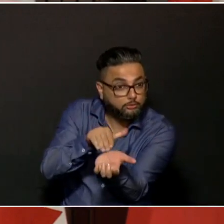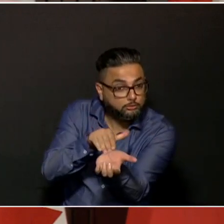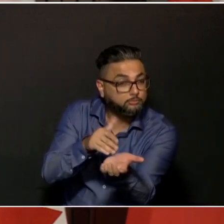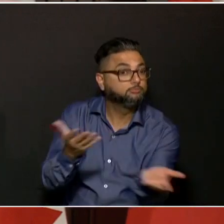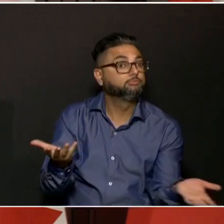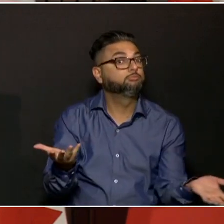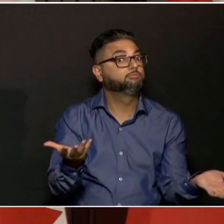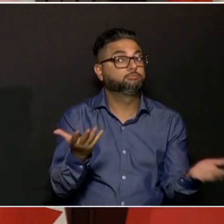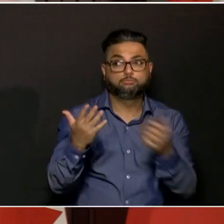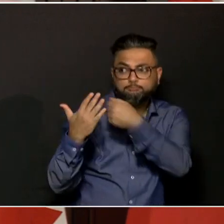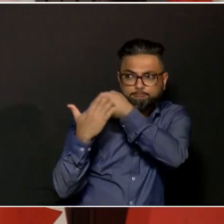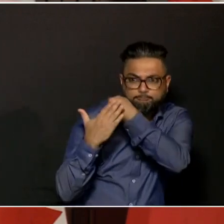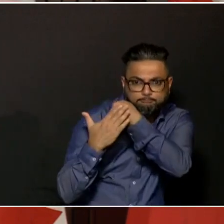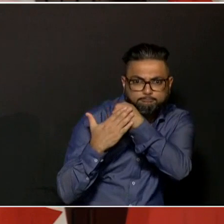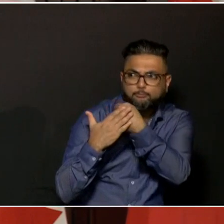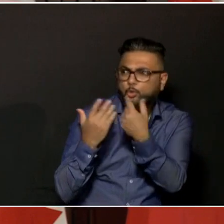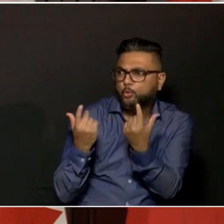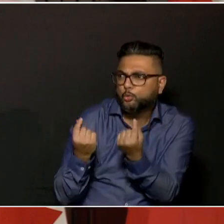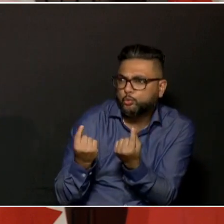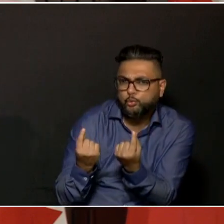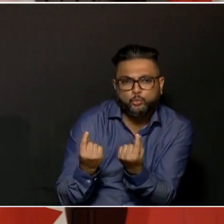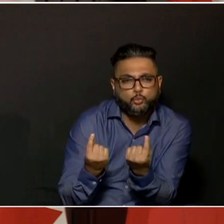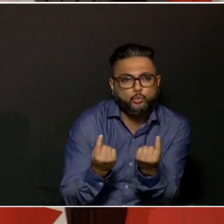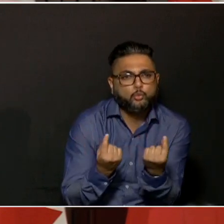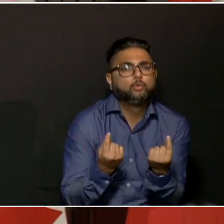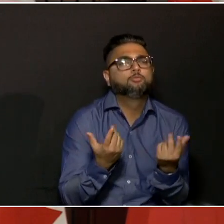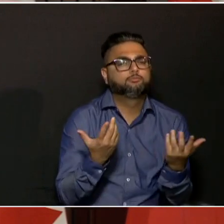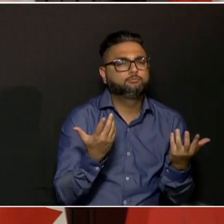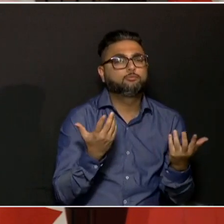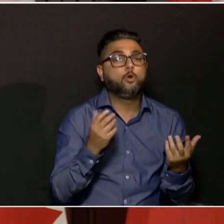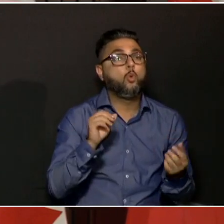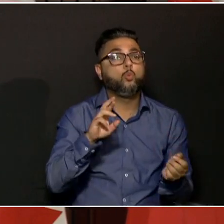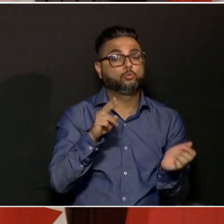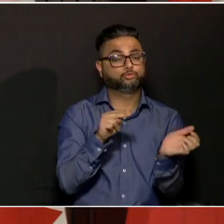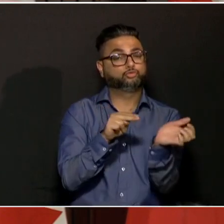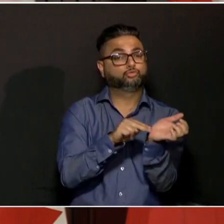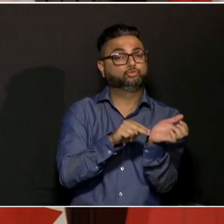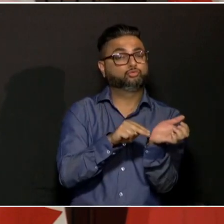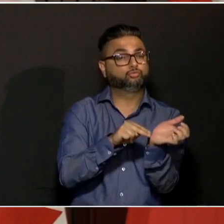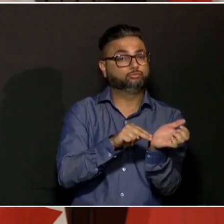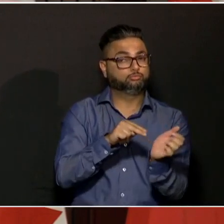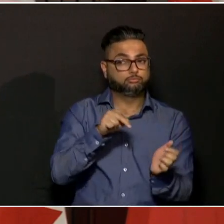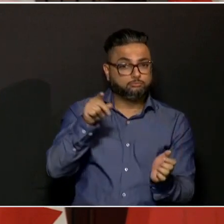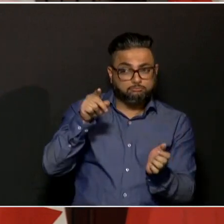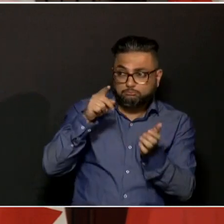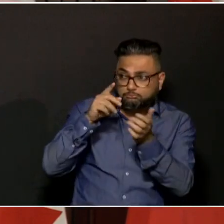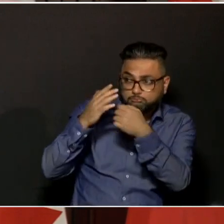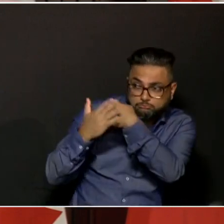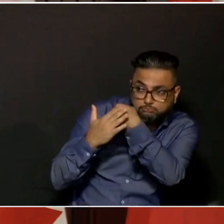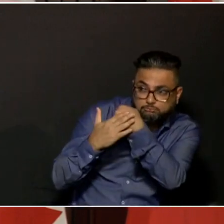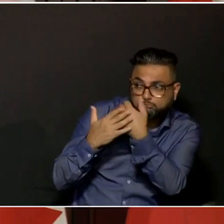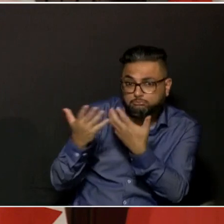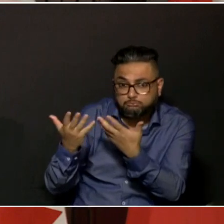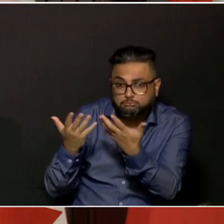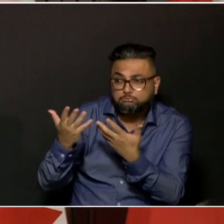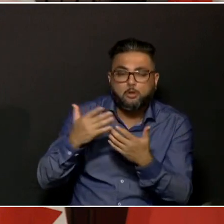were seek the advice of their primary care physician or the nurse practitioner, but as time goes on